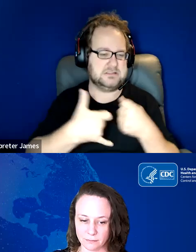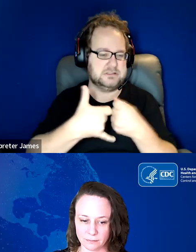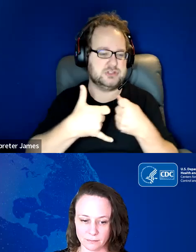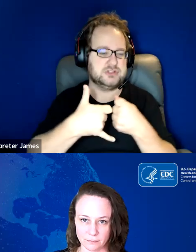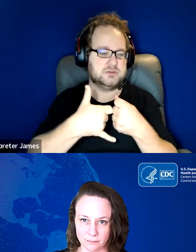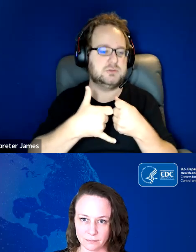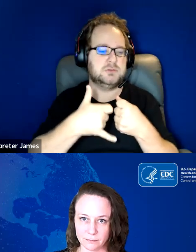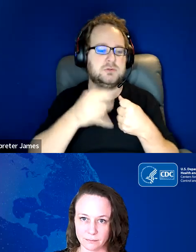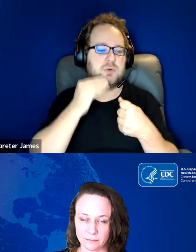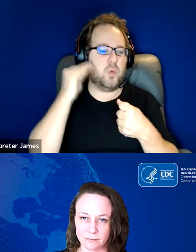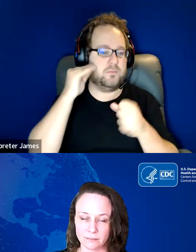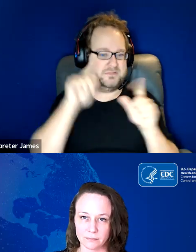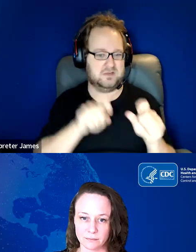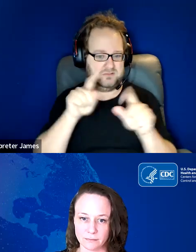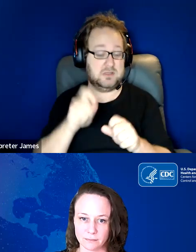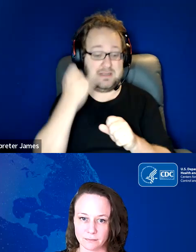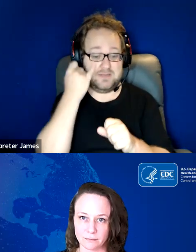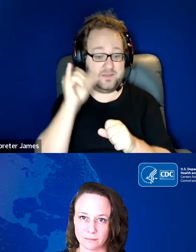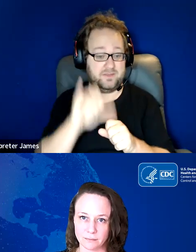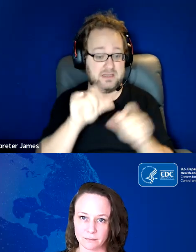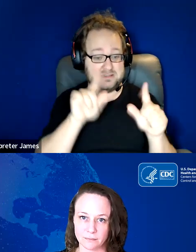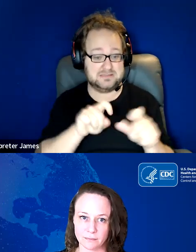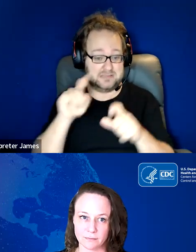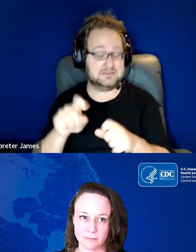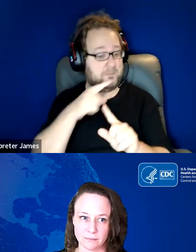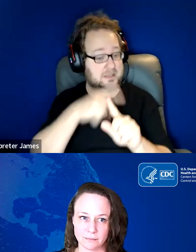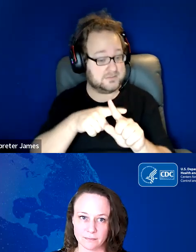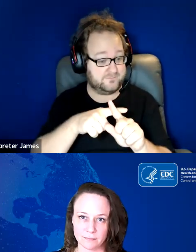anti-gen tests if that test is positive absolutely we trust